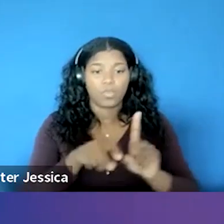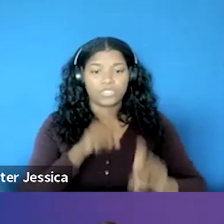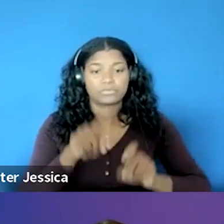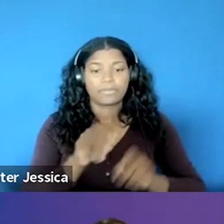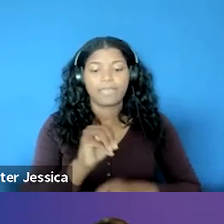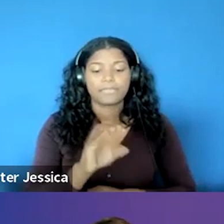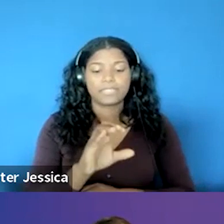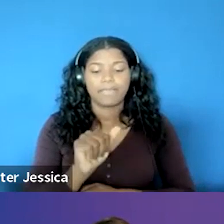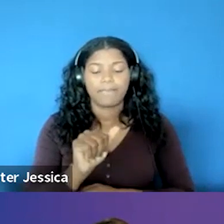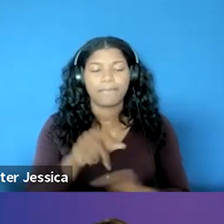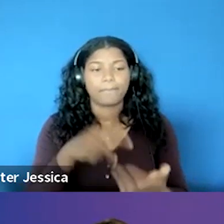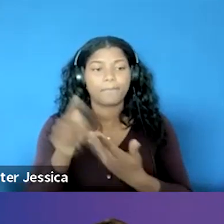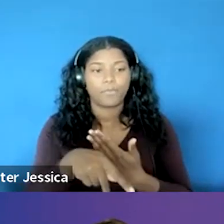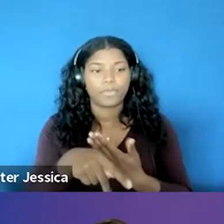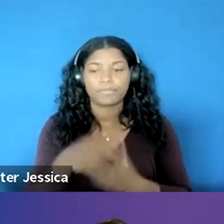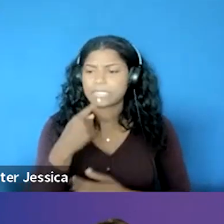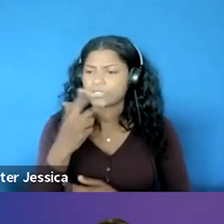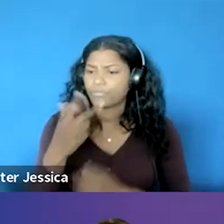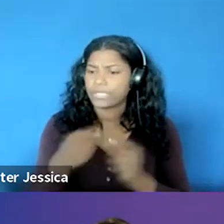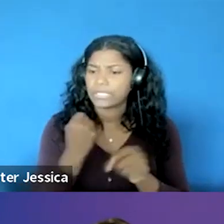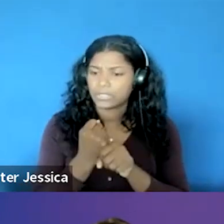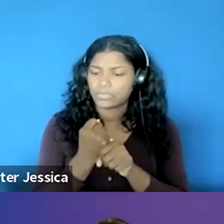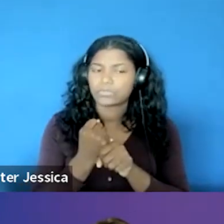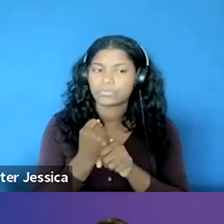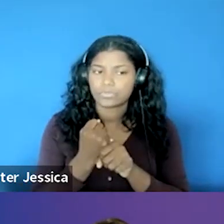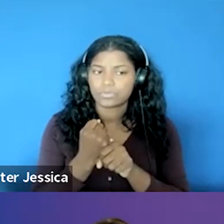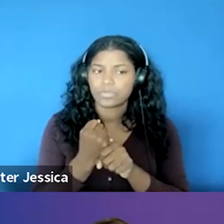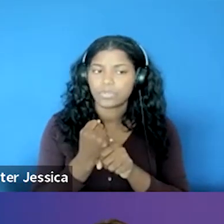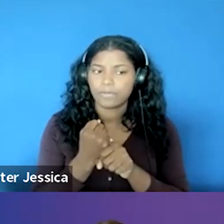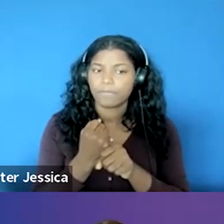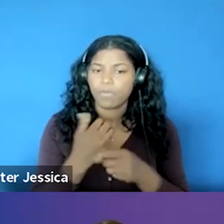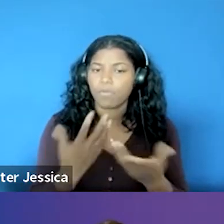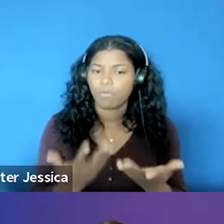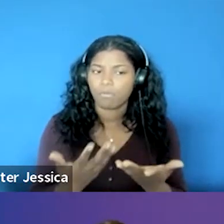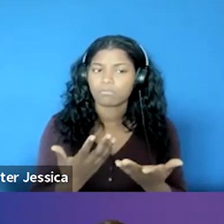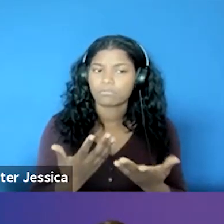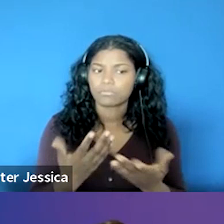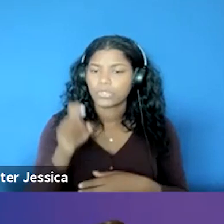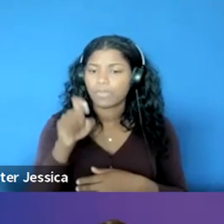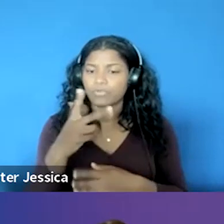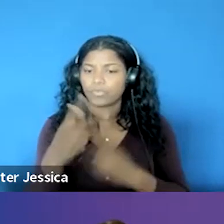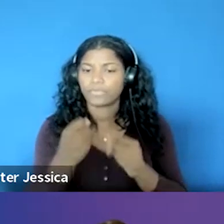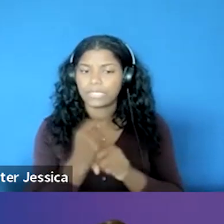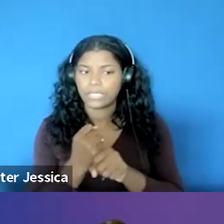So, is it three years after becoming an associate professor or is it at least three years at an institution?